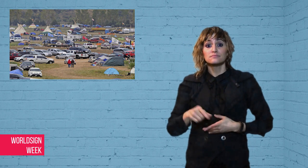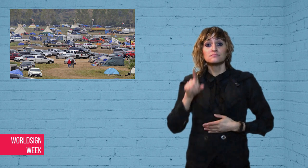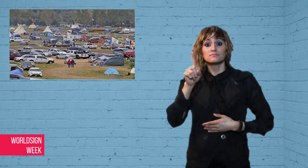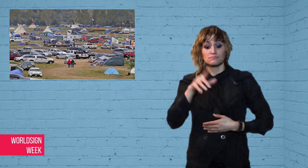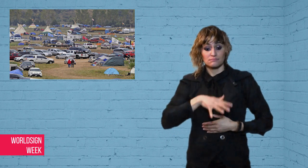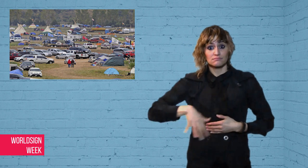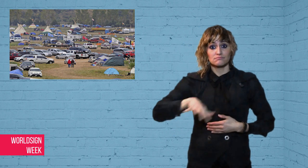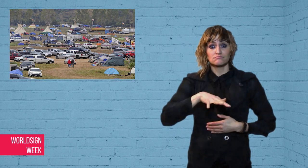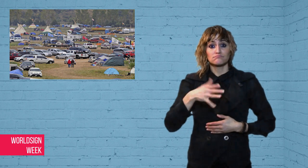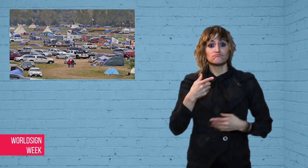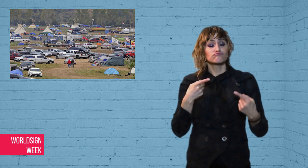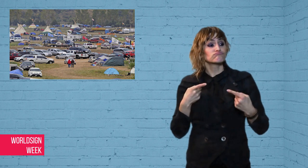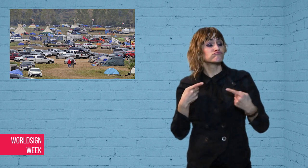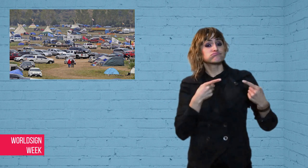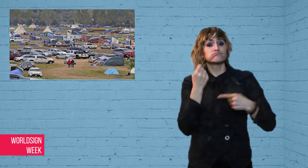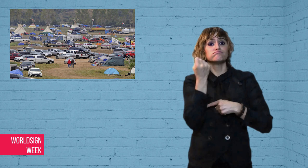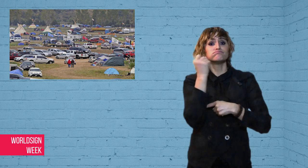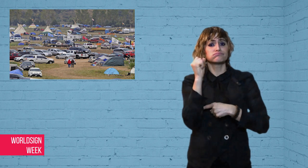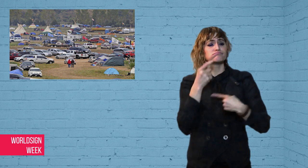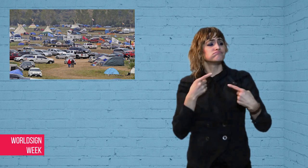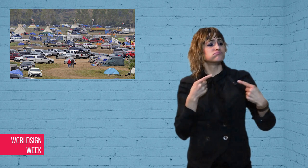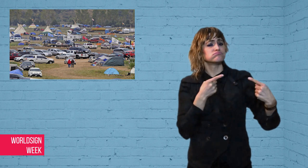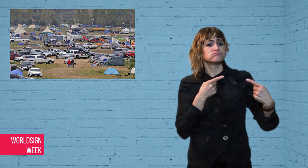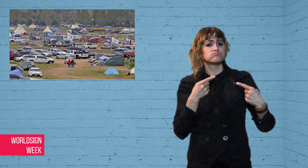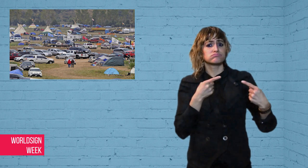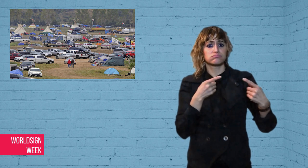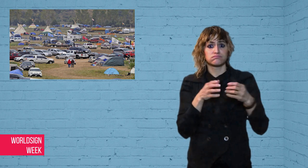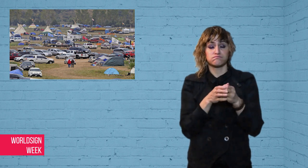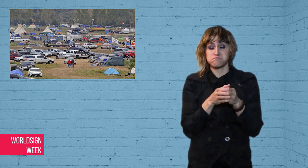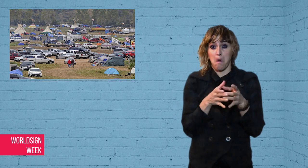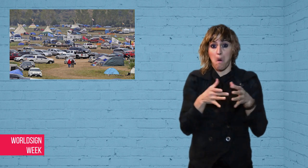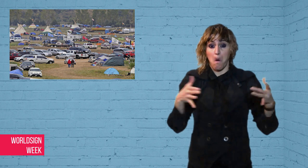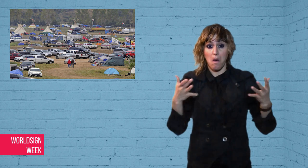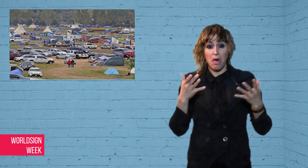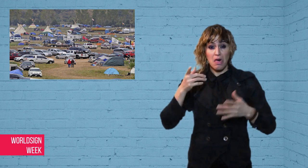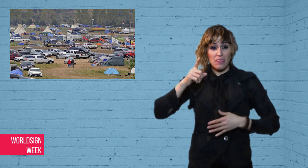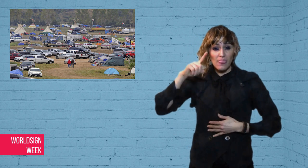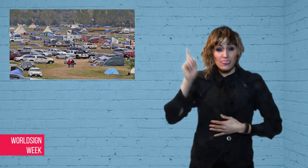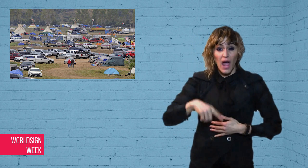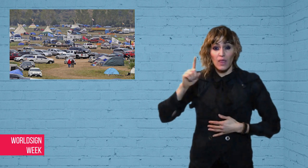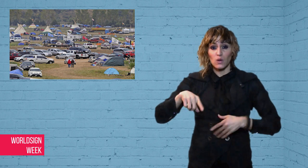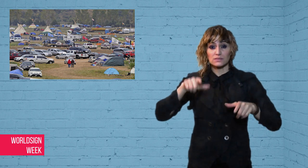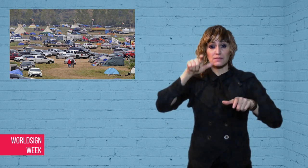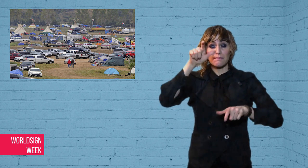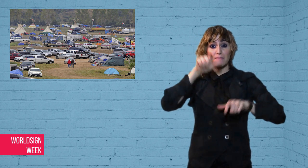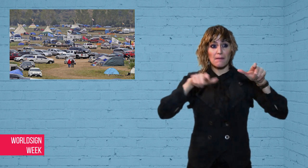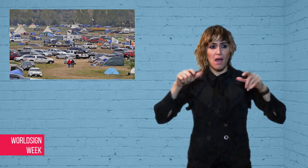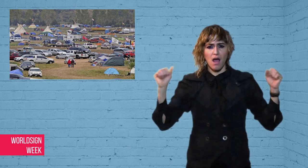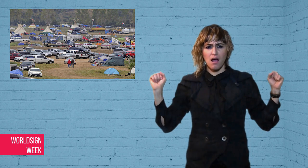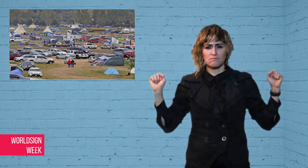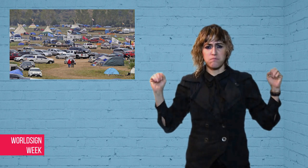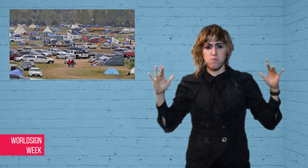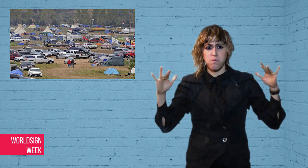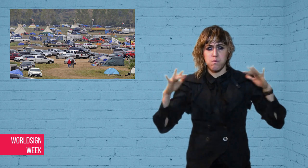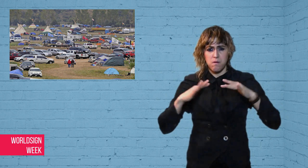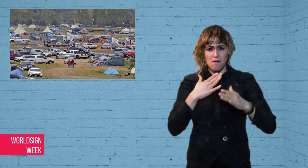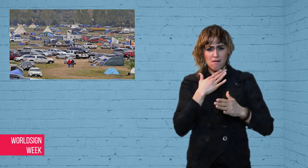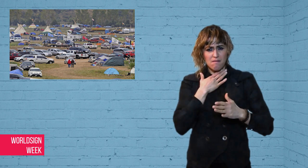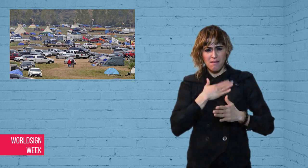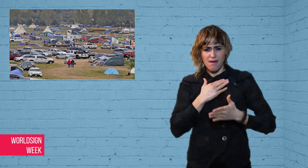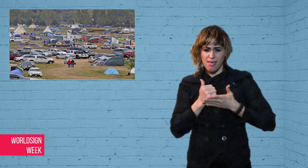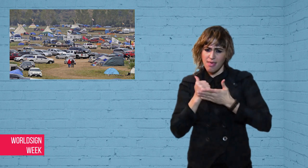and heritage sites so they began to protest.